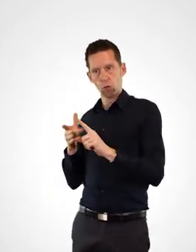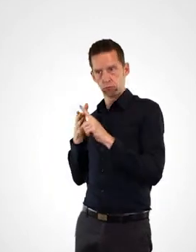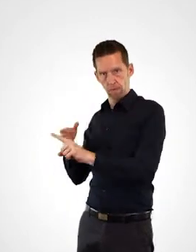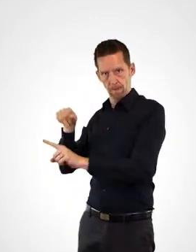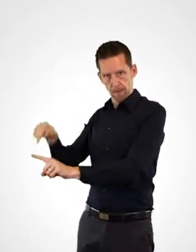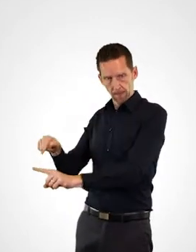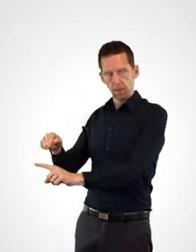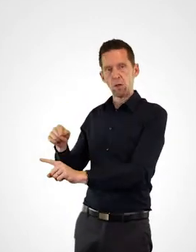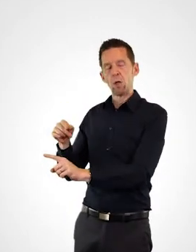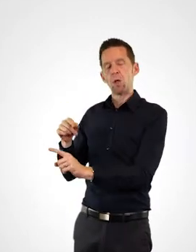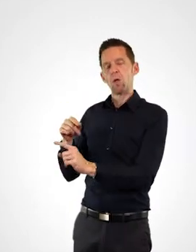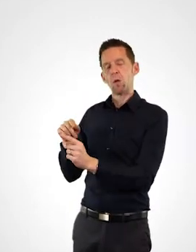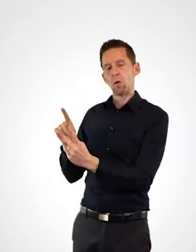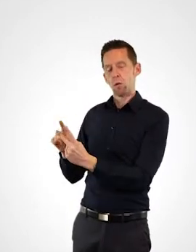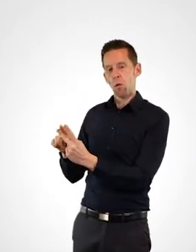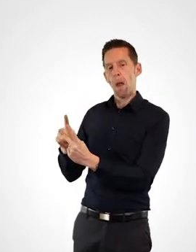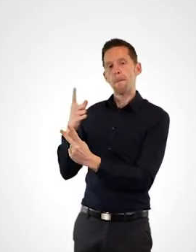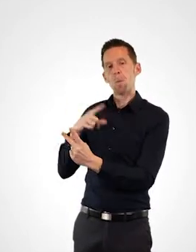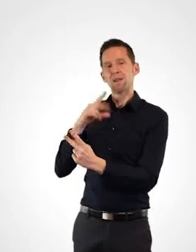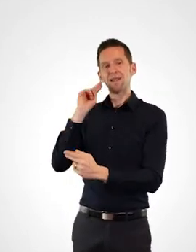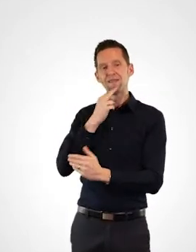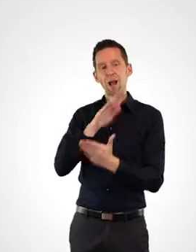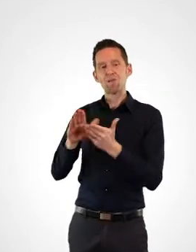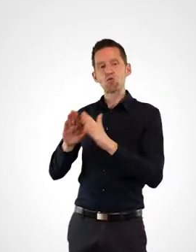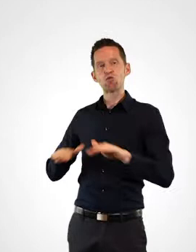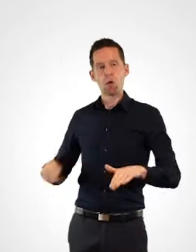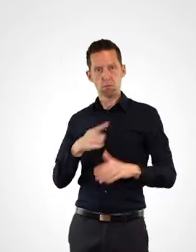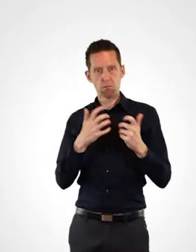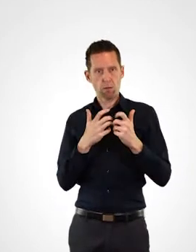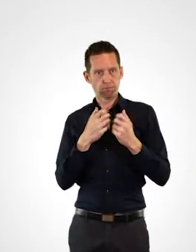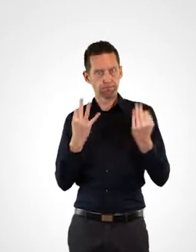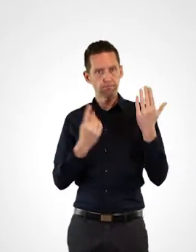because deaf and hard of hearing children often don't have an opportunity